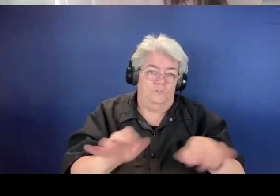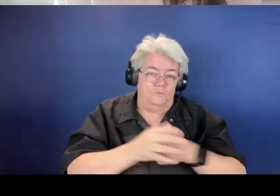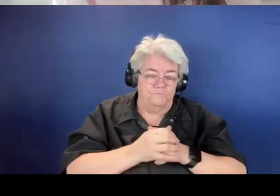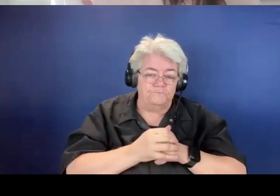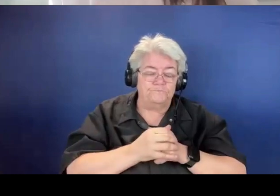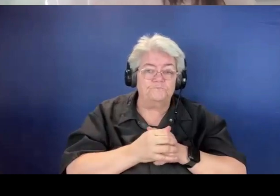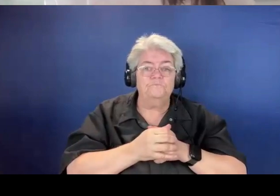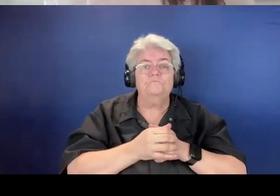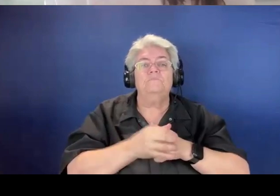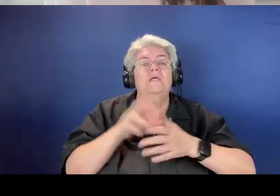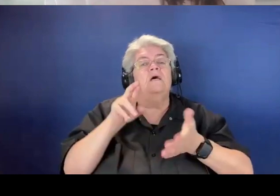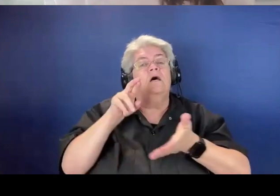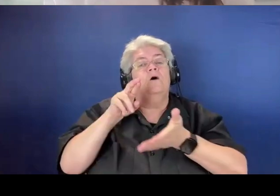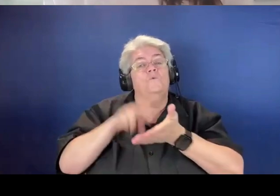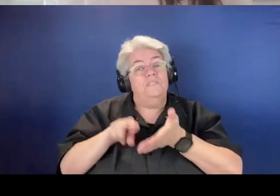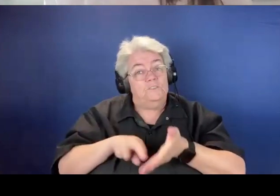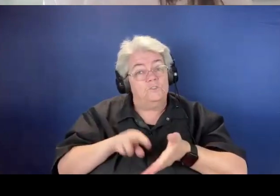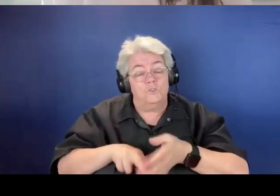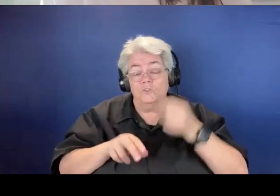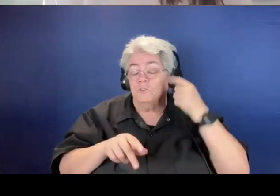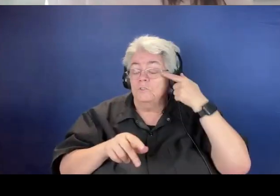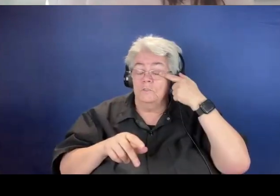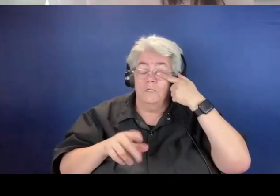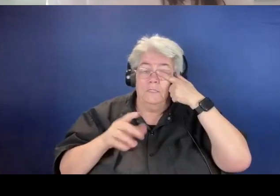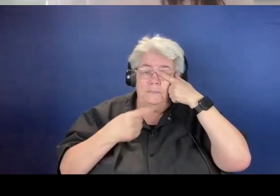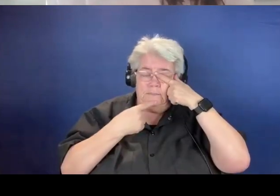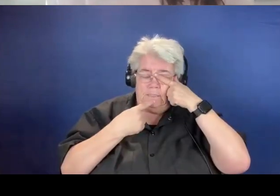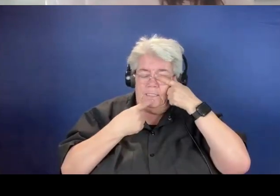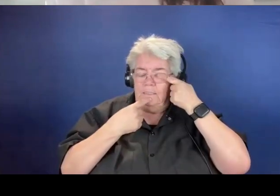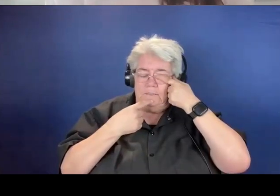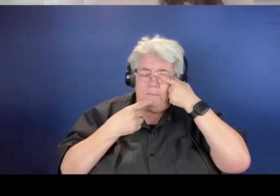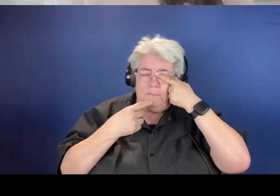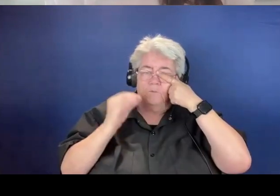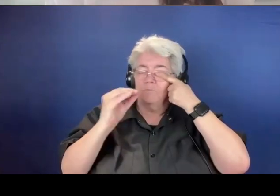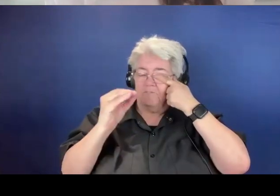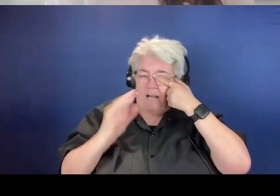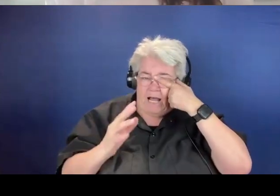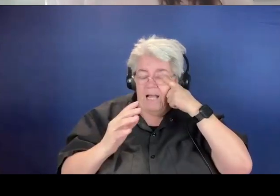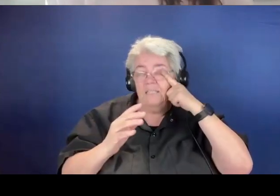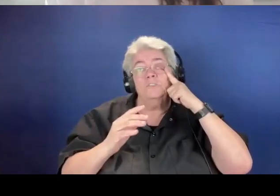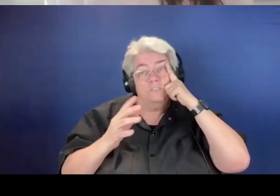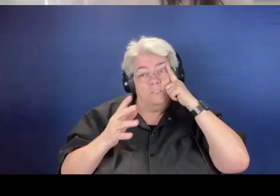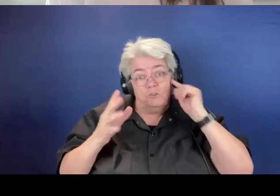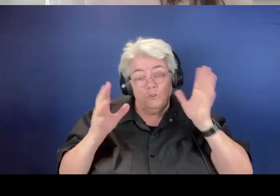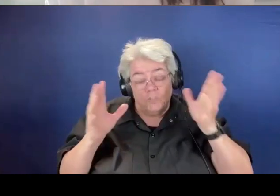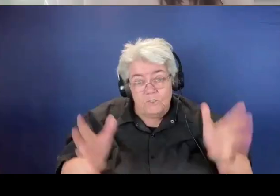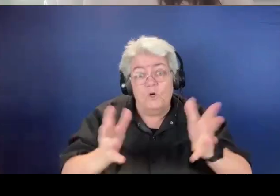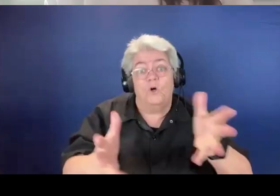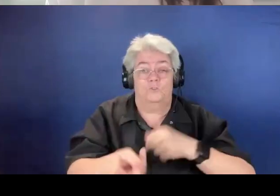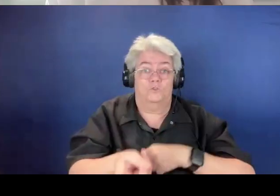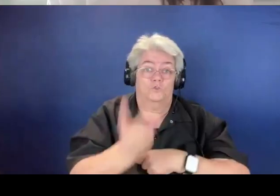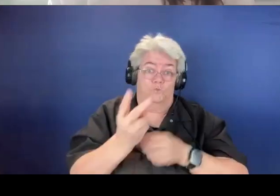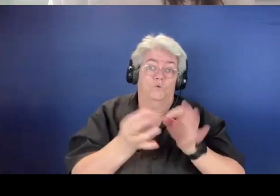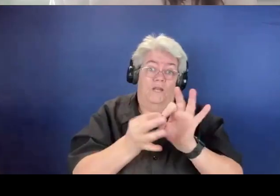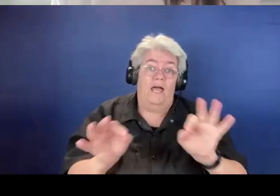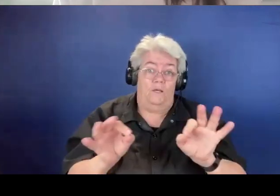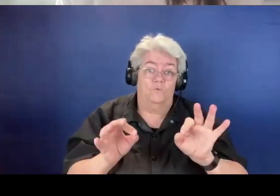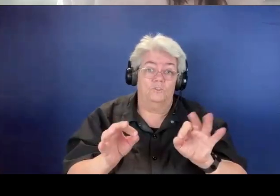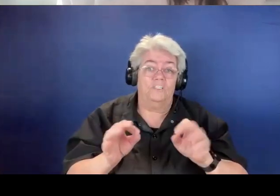Researchers in the literature suggest that providers should encourage and foster dual language development for children with hearing loss who use